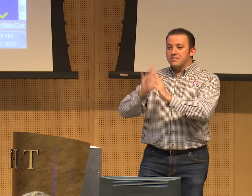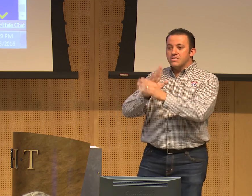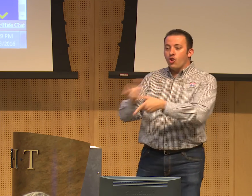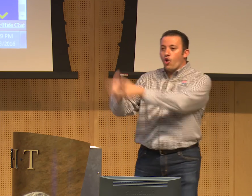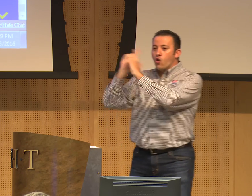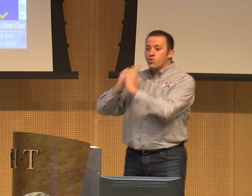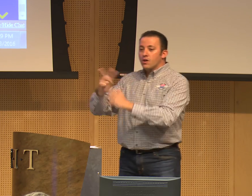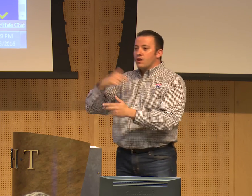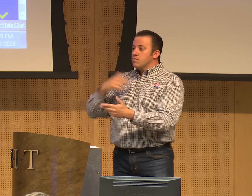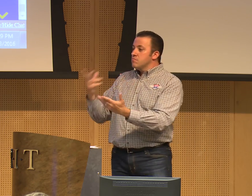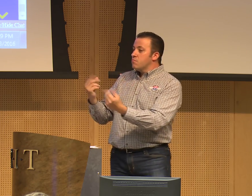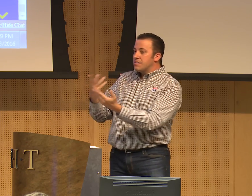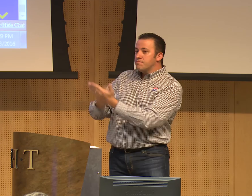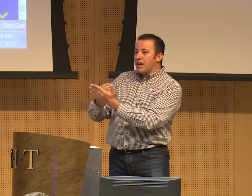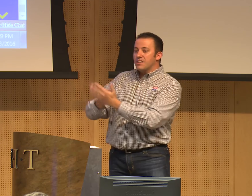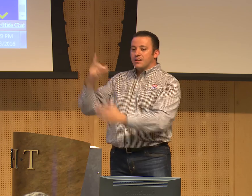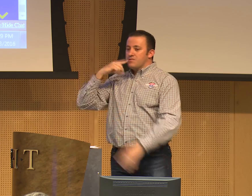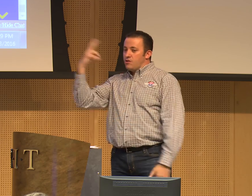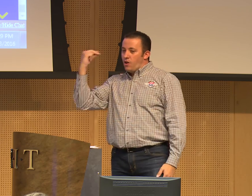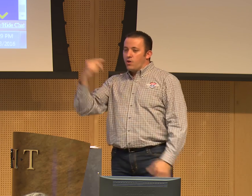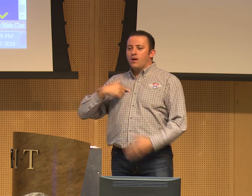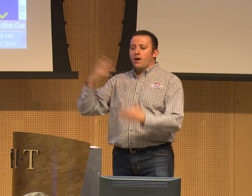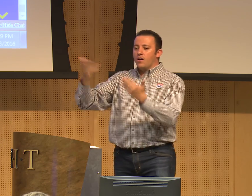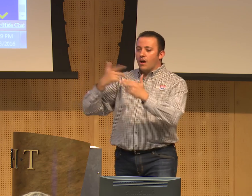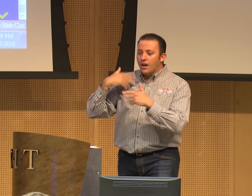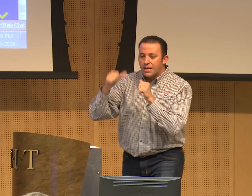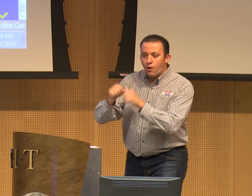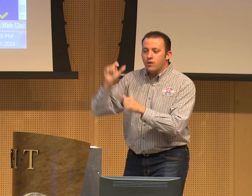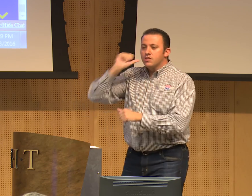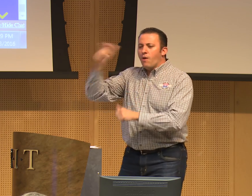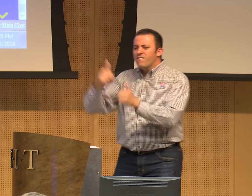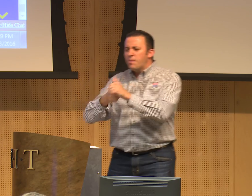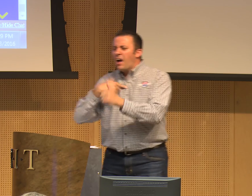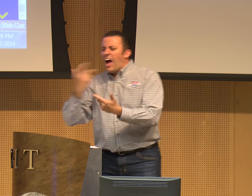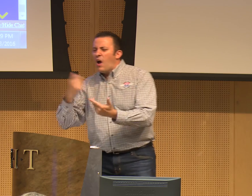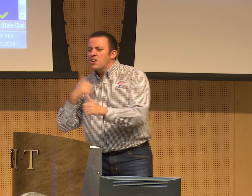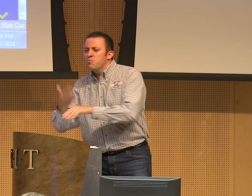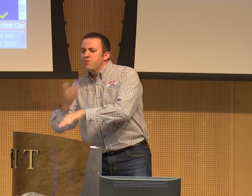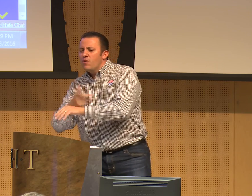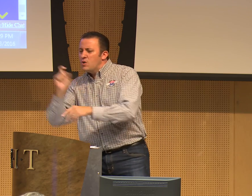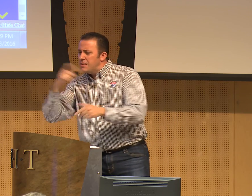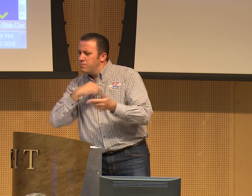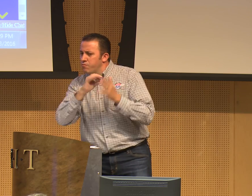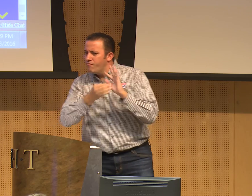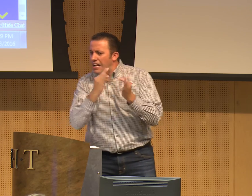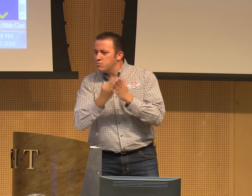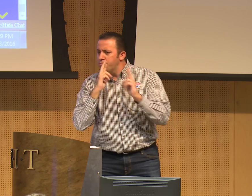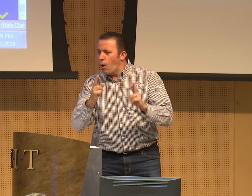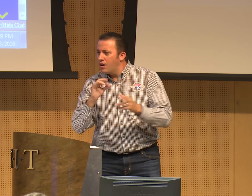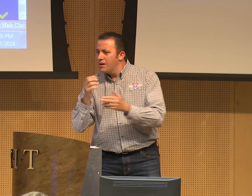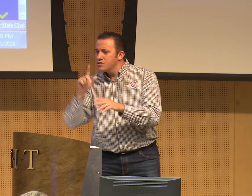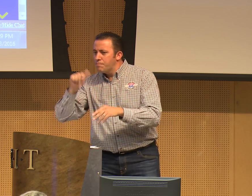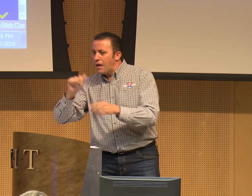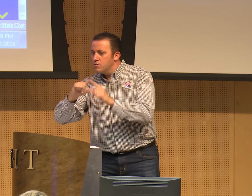It could be a business loan that you're trying to acquire. They might tell you "no" in the beginning, but follow up and be like, "Hey, how can I improve my financial reports